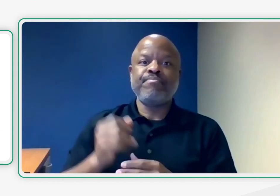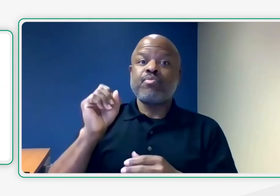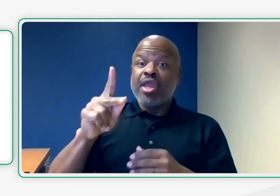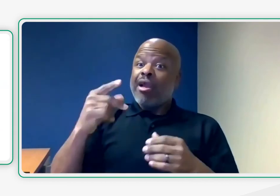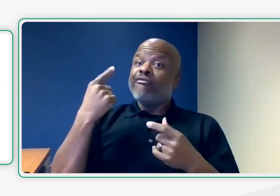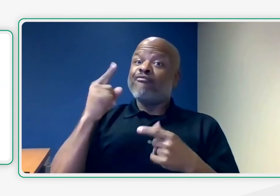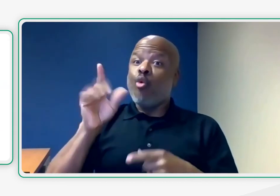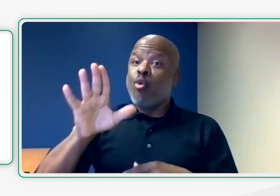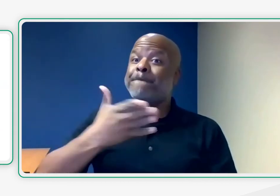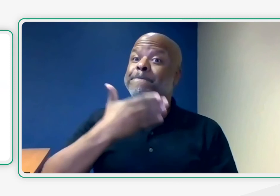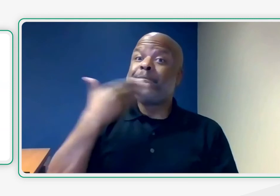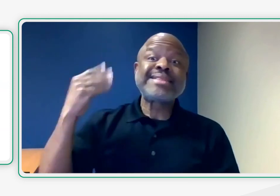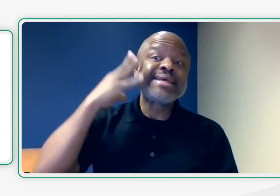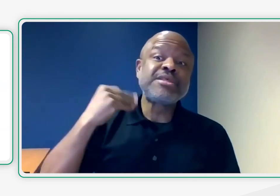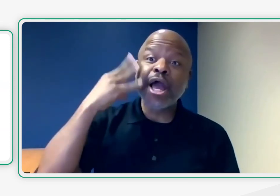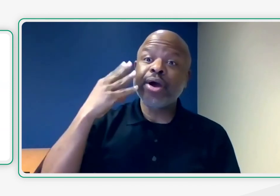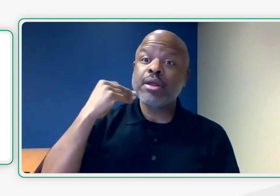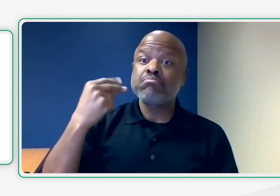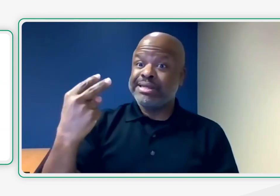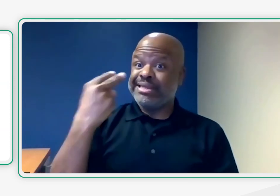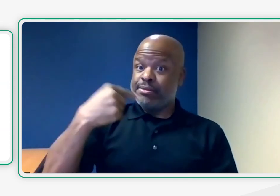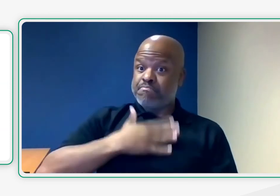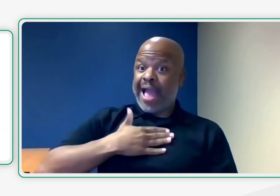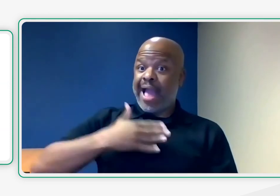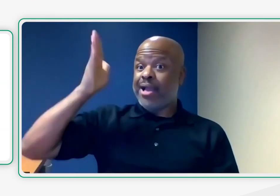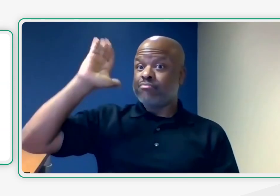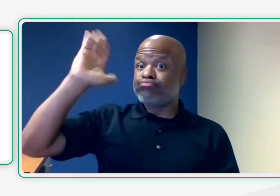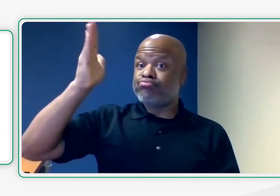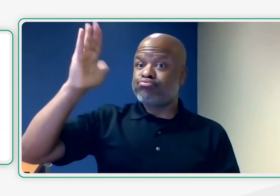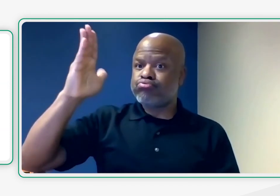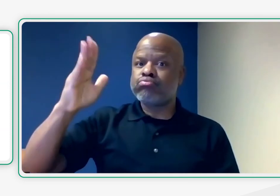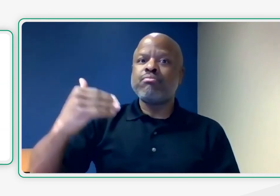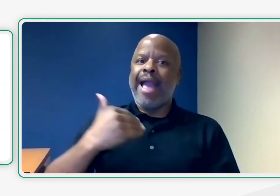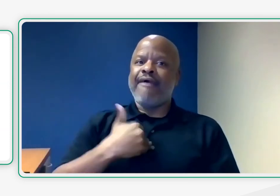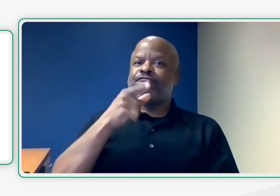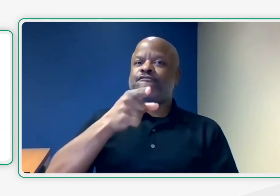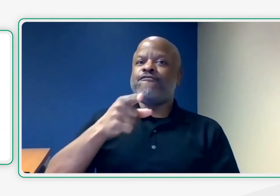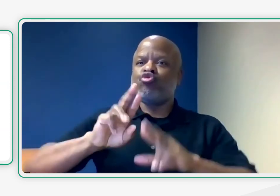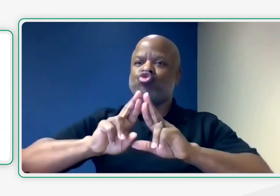So far, so good. Next slide, please. And again to optimize your experience